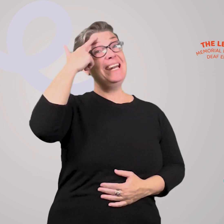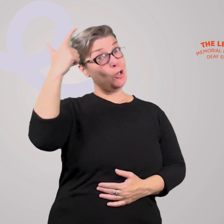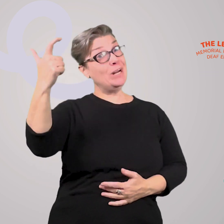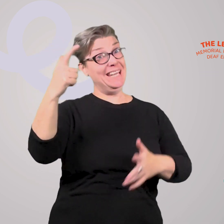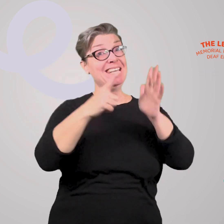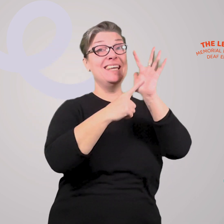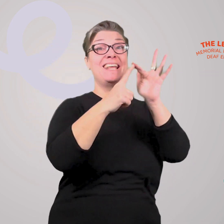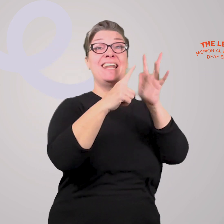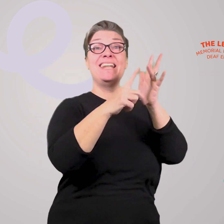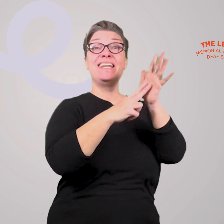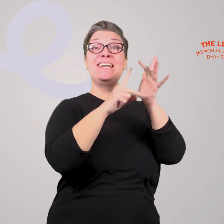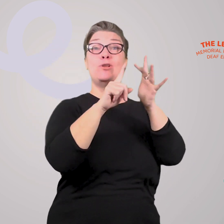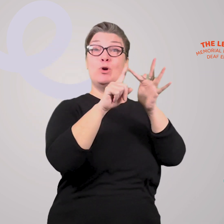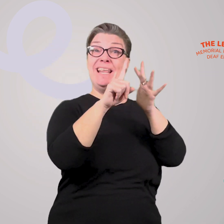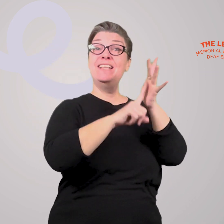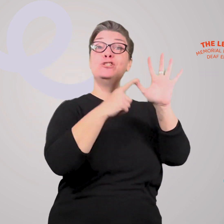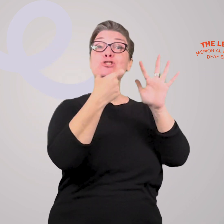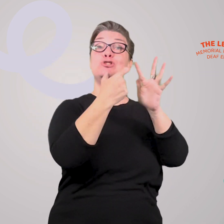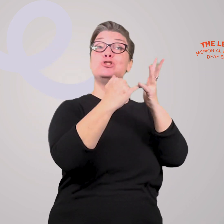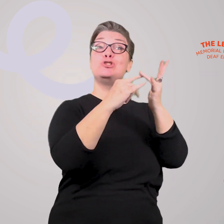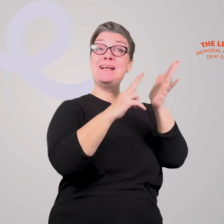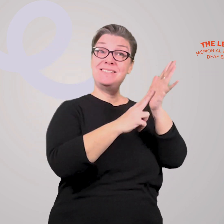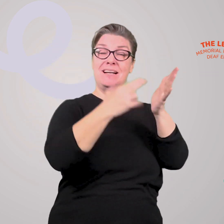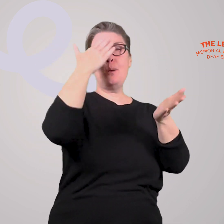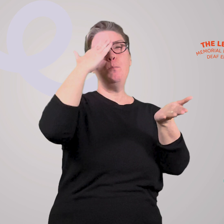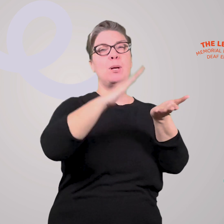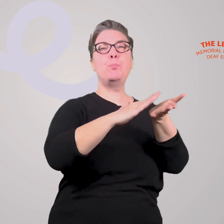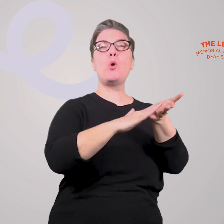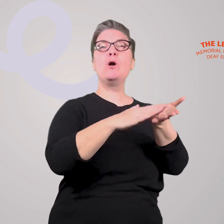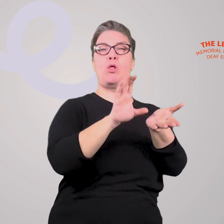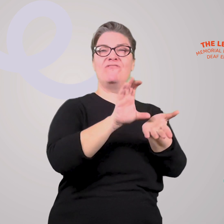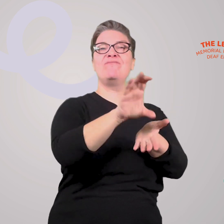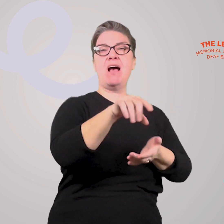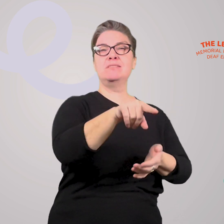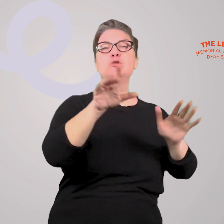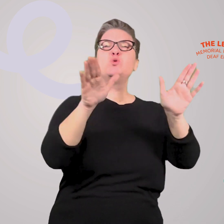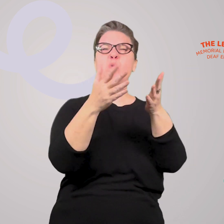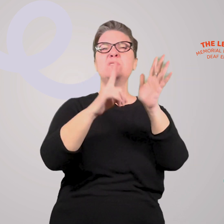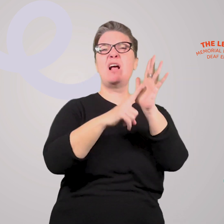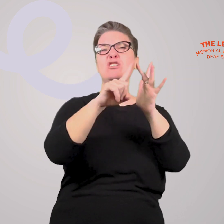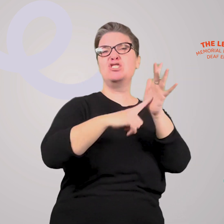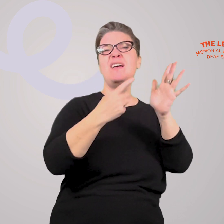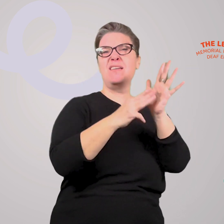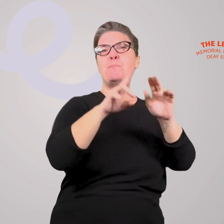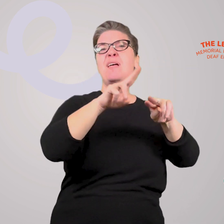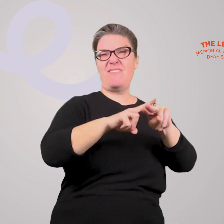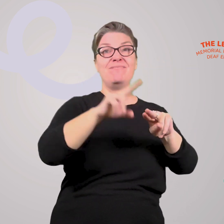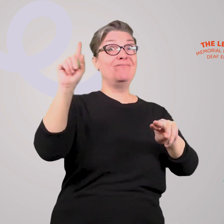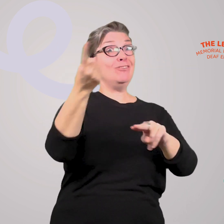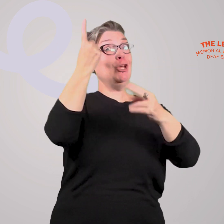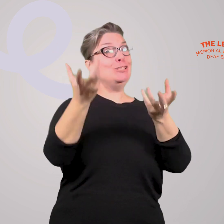This is an announcement regarding the Leonie Jackson Memorial Fund.